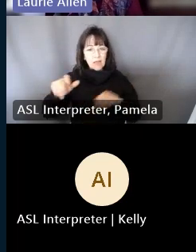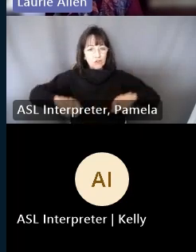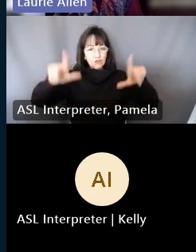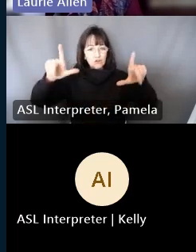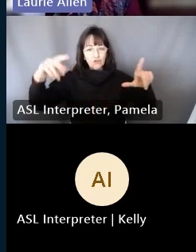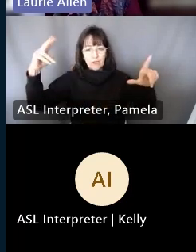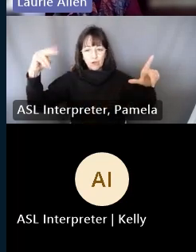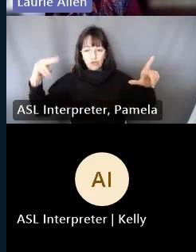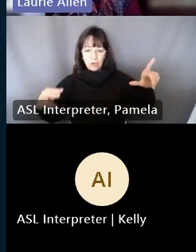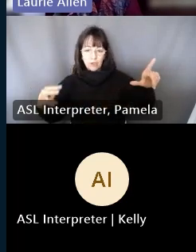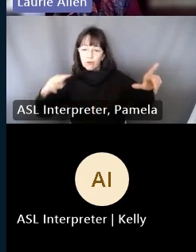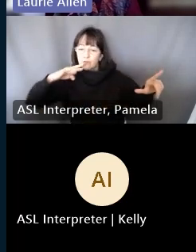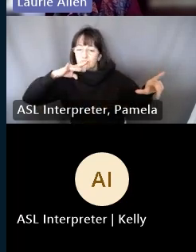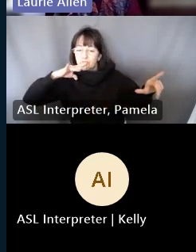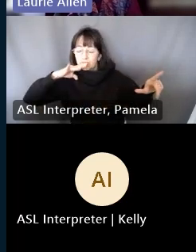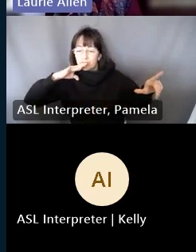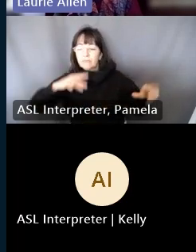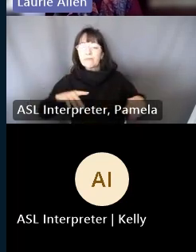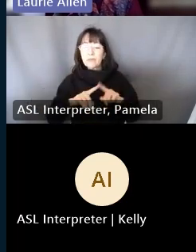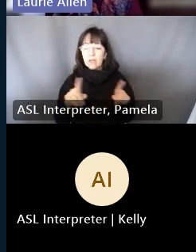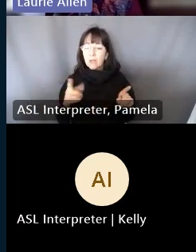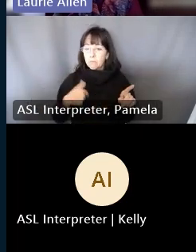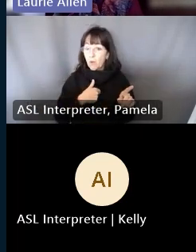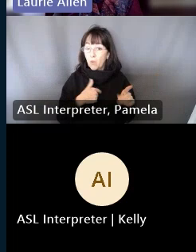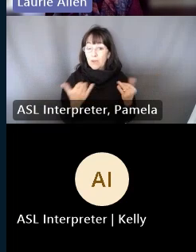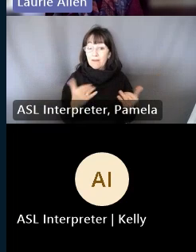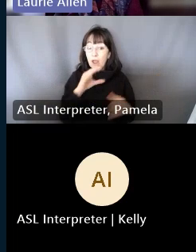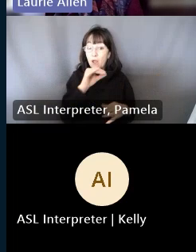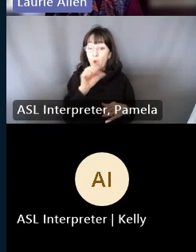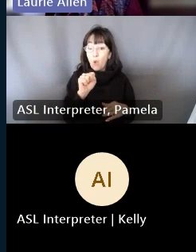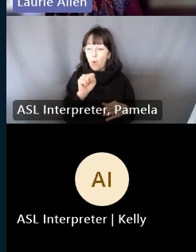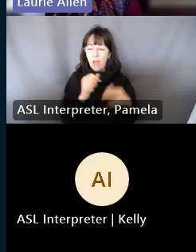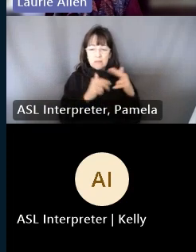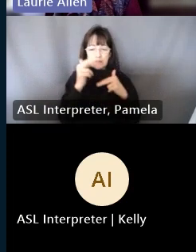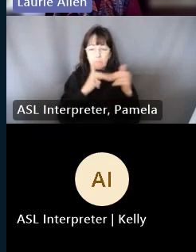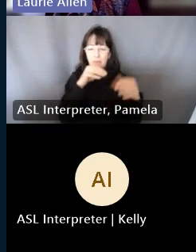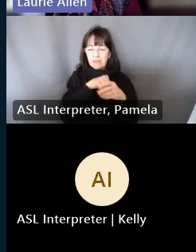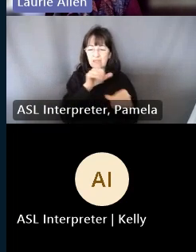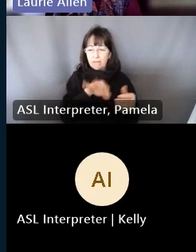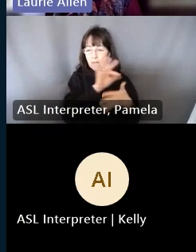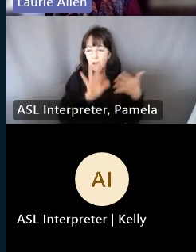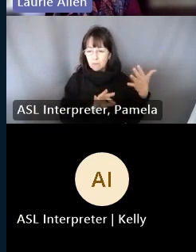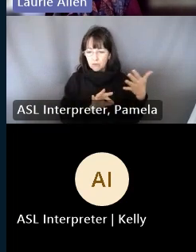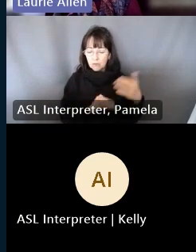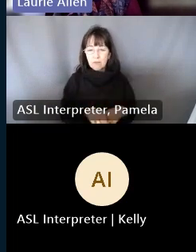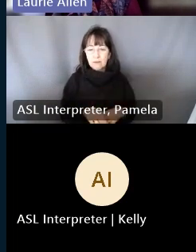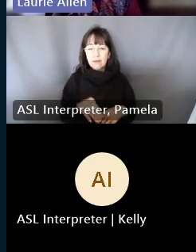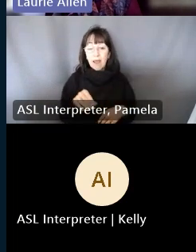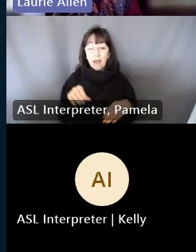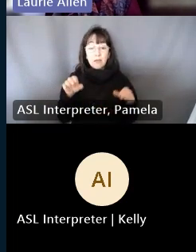but we do have an option built right into the OS. And then finally Focus Mode. This is a great feature that I should probably use